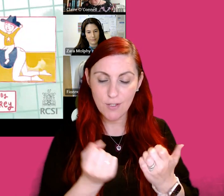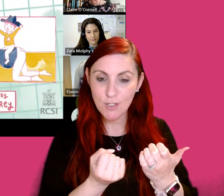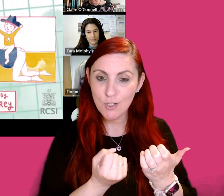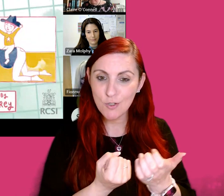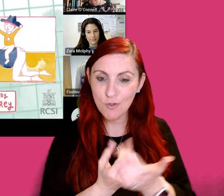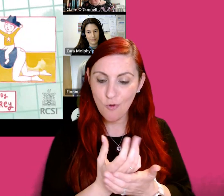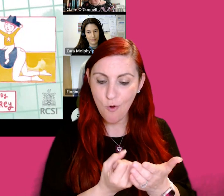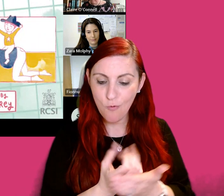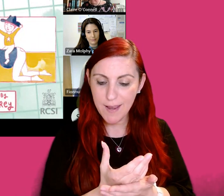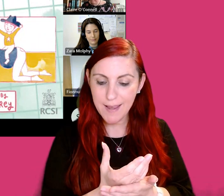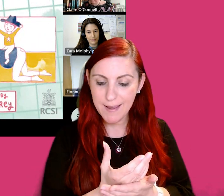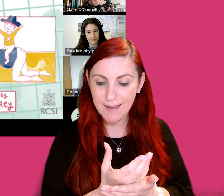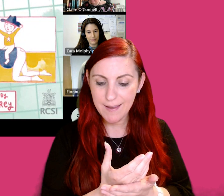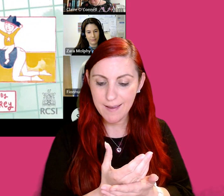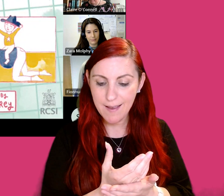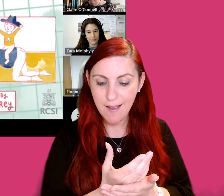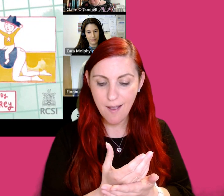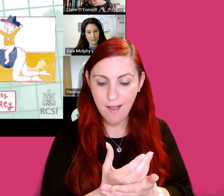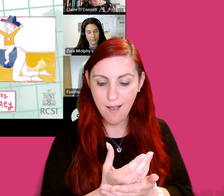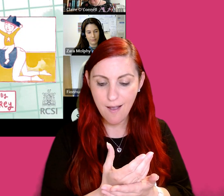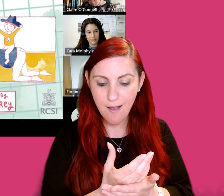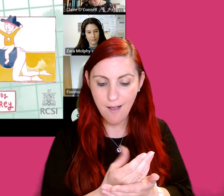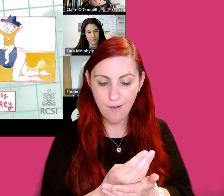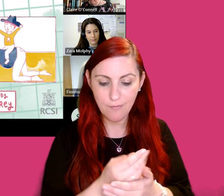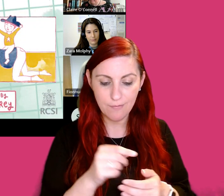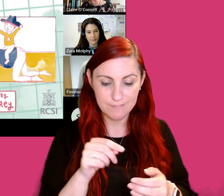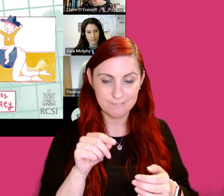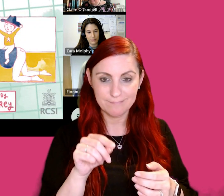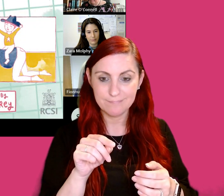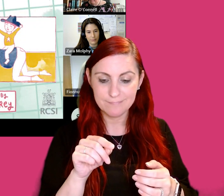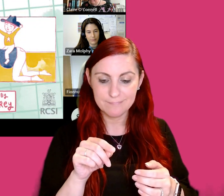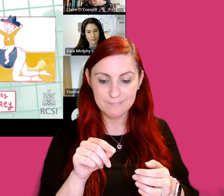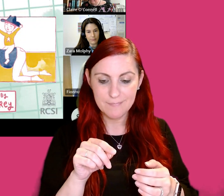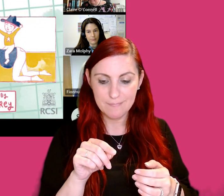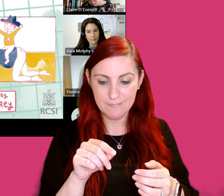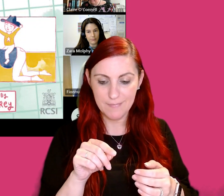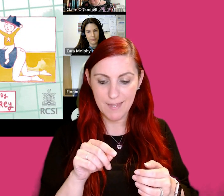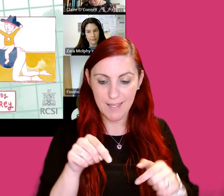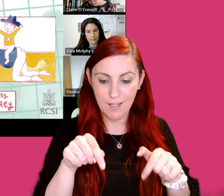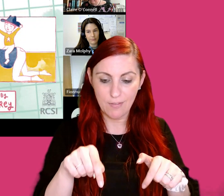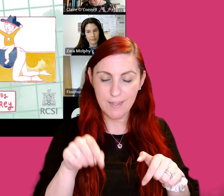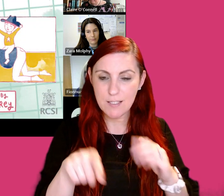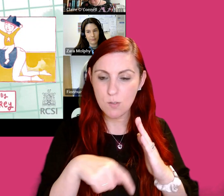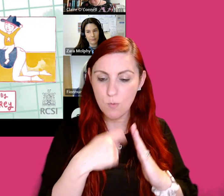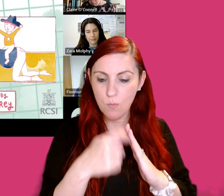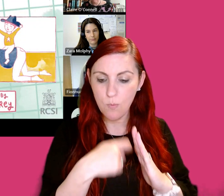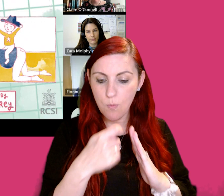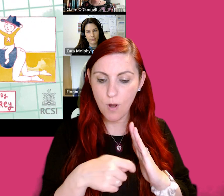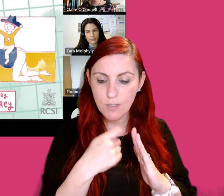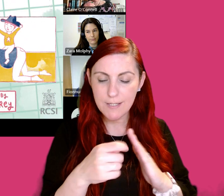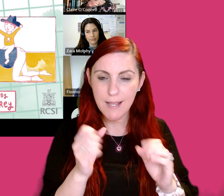story of diabetes in pregnancy in Ireland um this project explored real stories of women who have